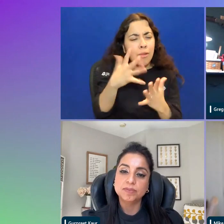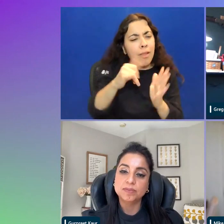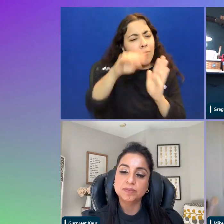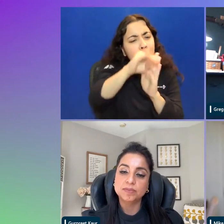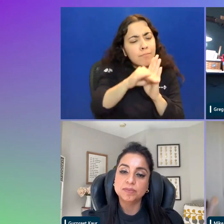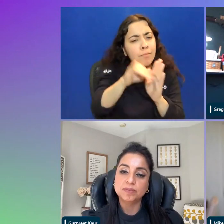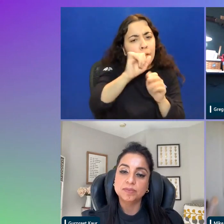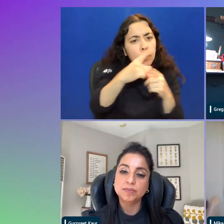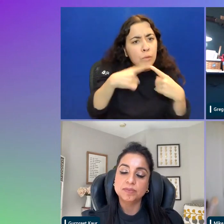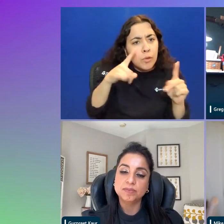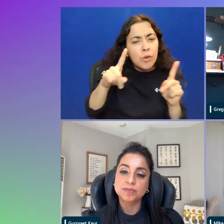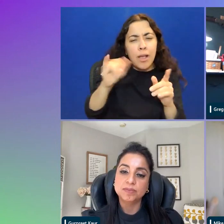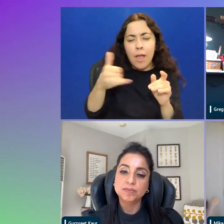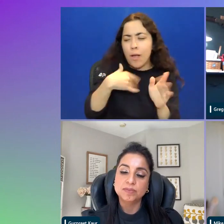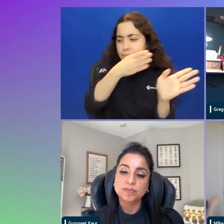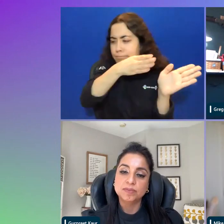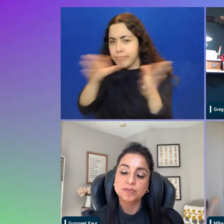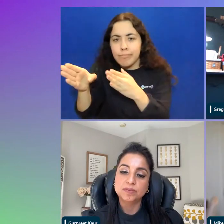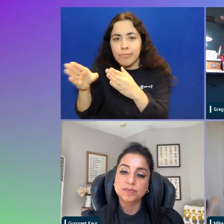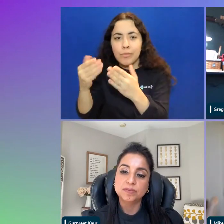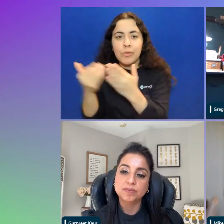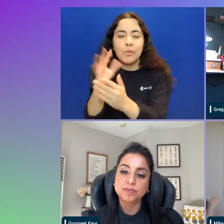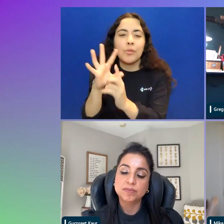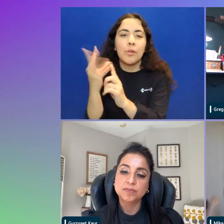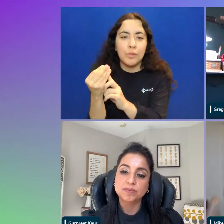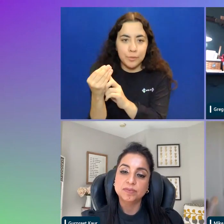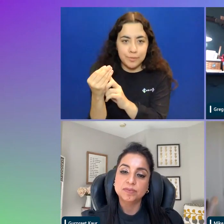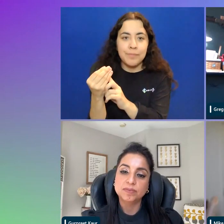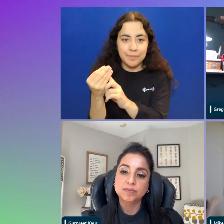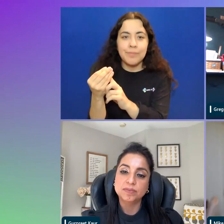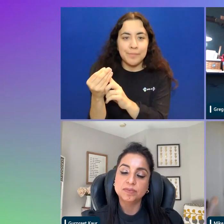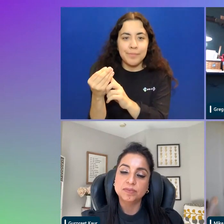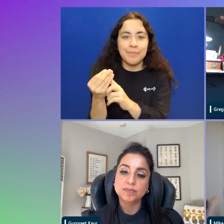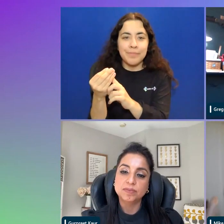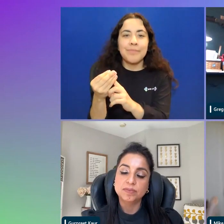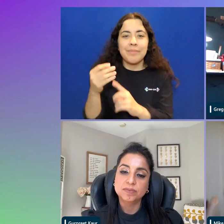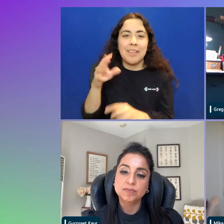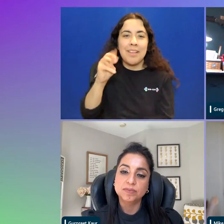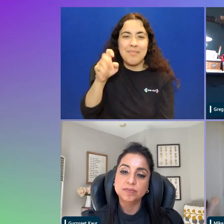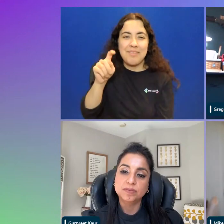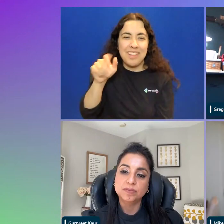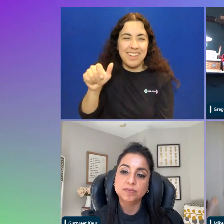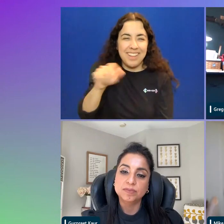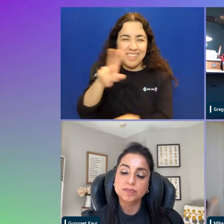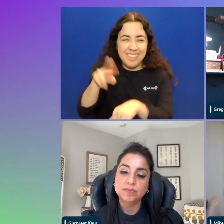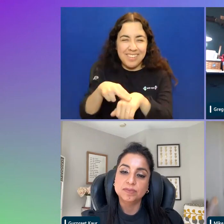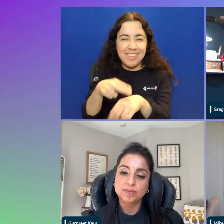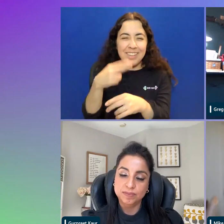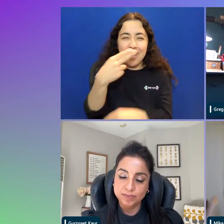how do I remap them to this new culture. And then at meta, of course, we do both hardware and software, but it's not really a